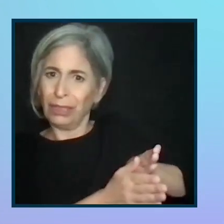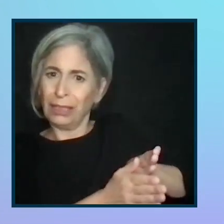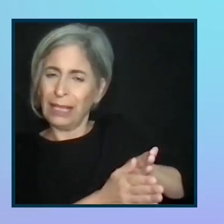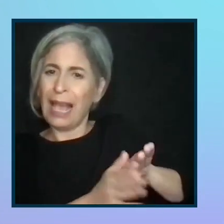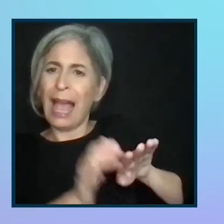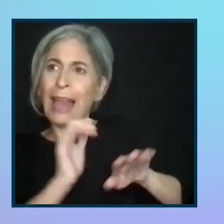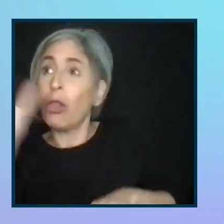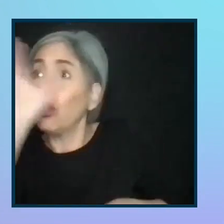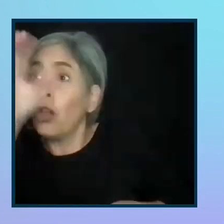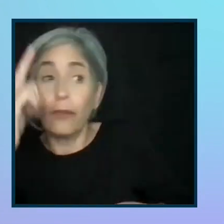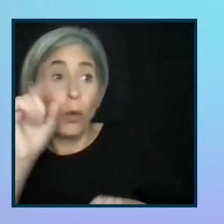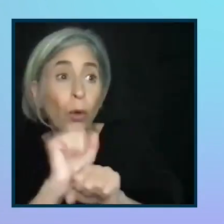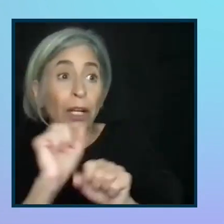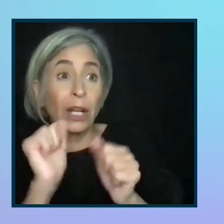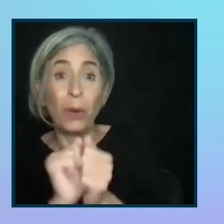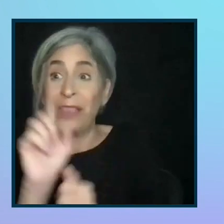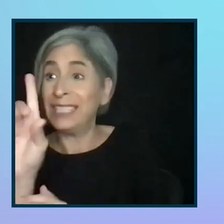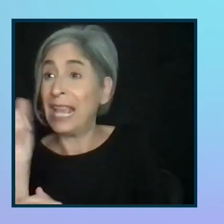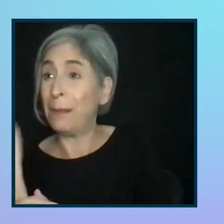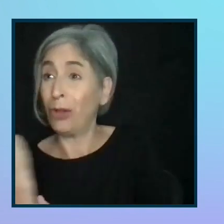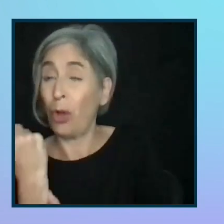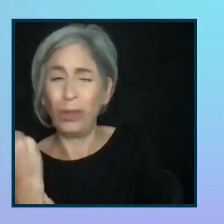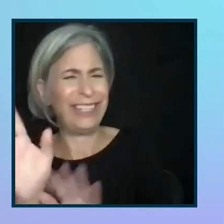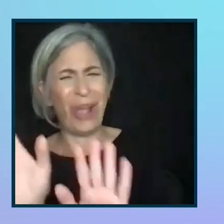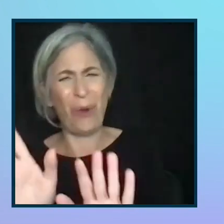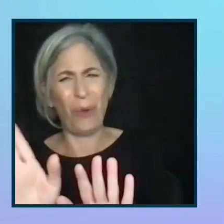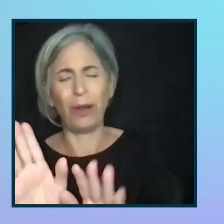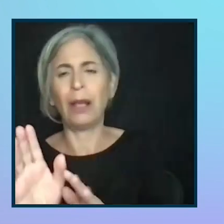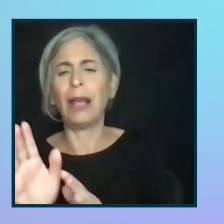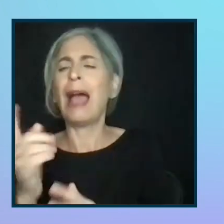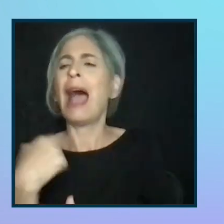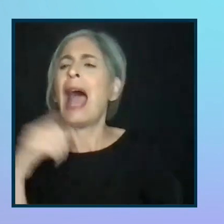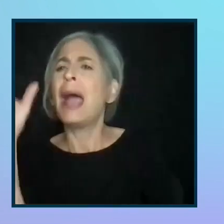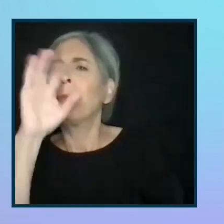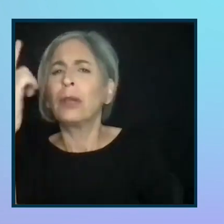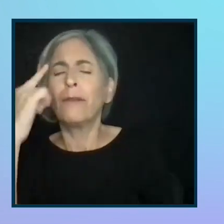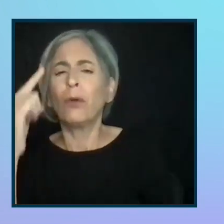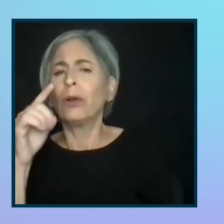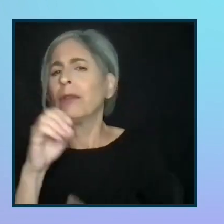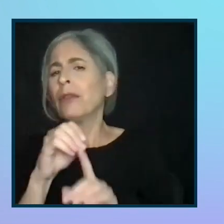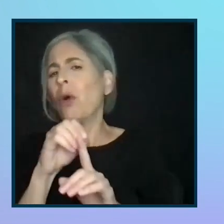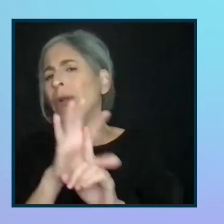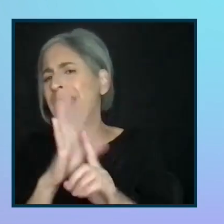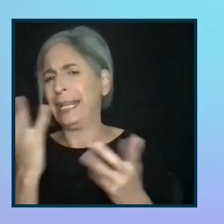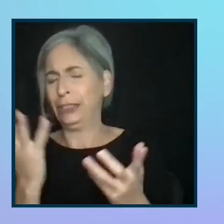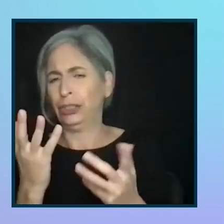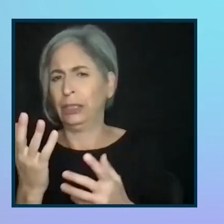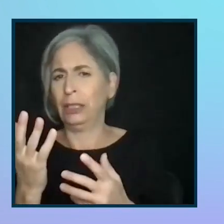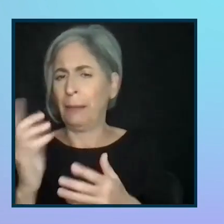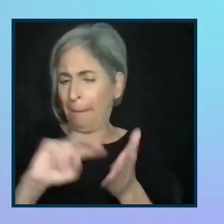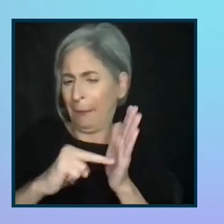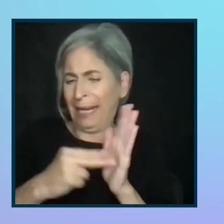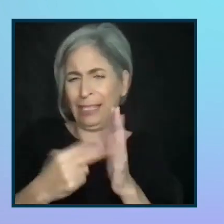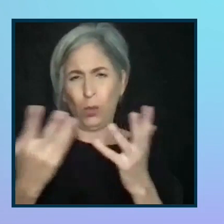What I look for is what is somebody's orientation, right? And what that means is,